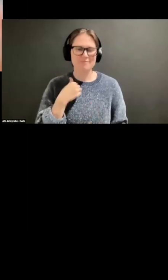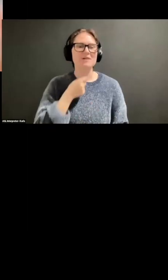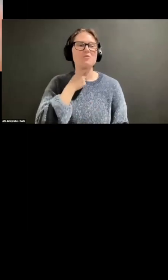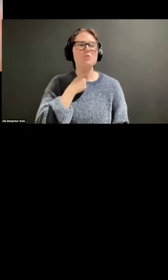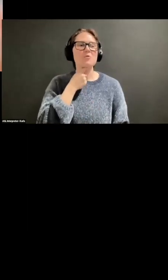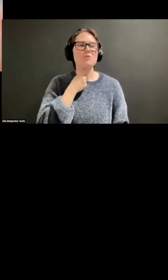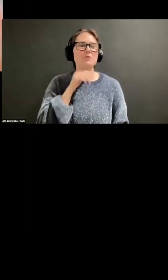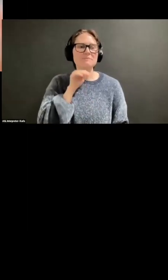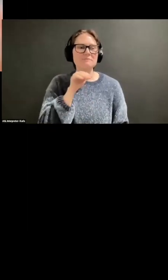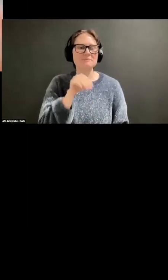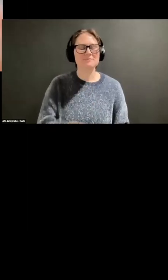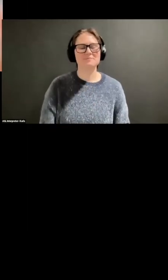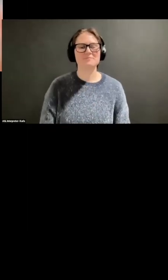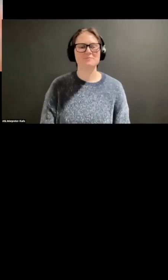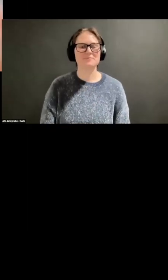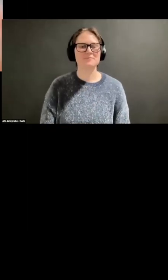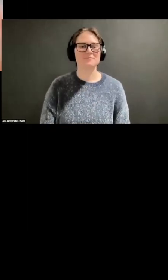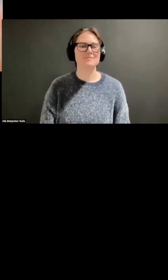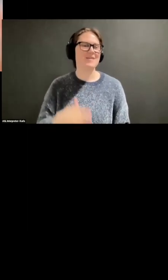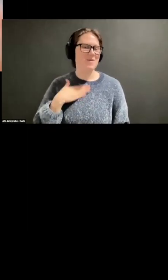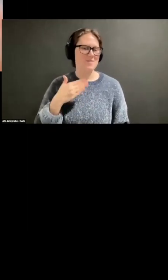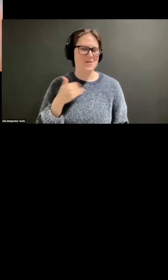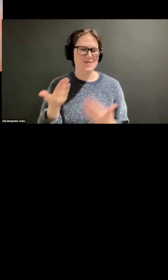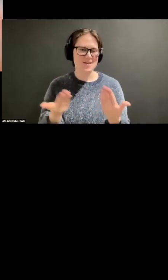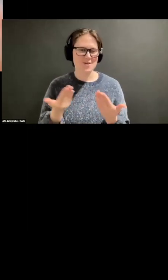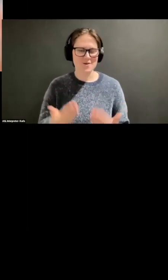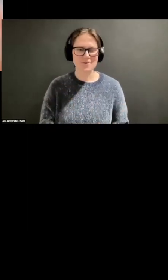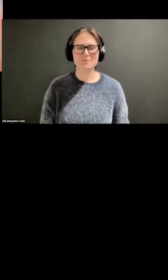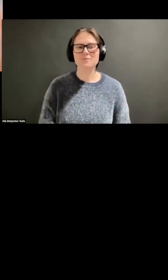this with. Happy to be here. I am a black woman,